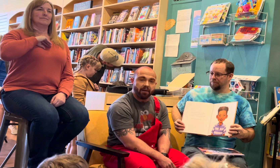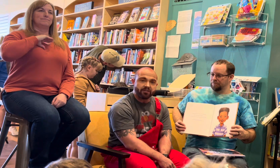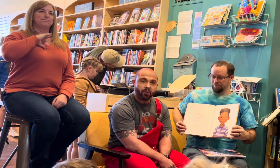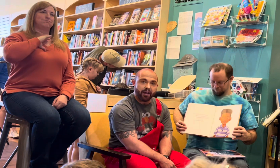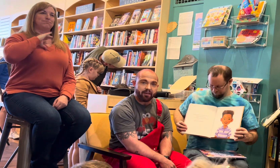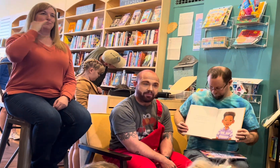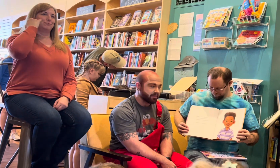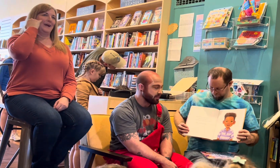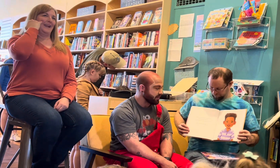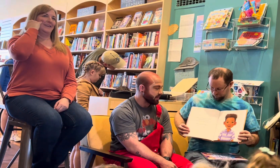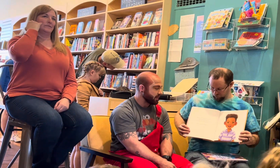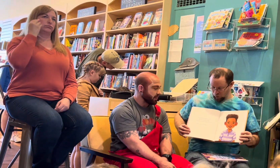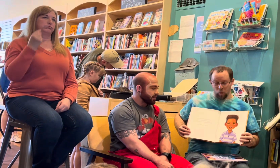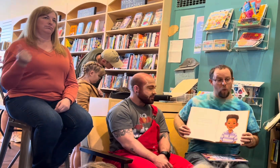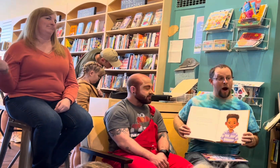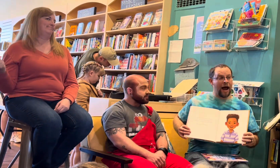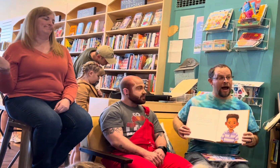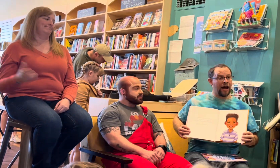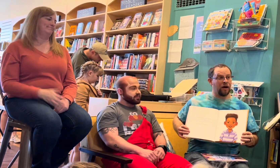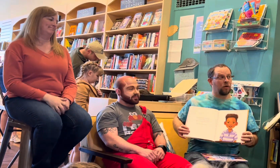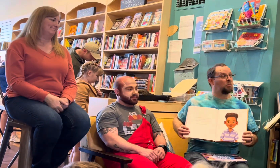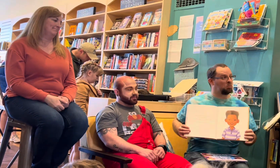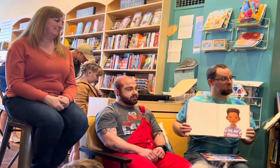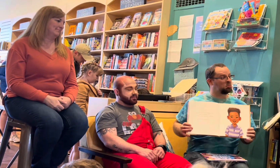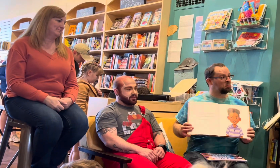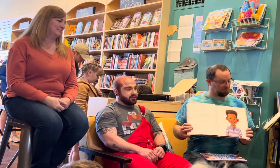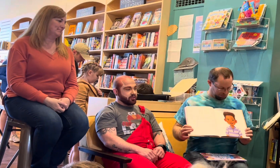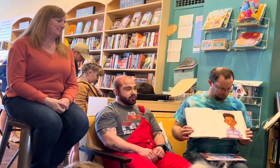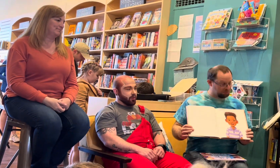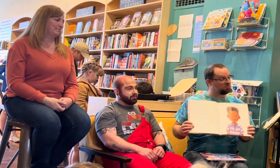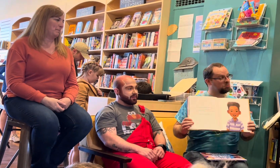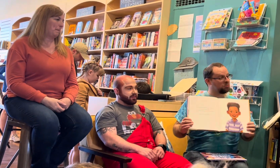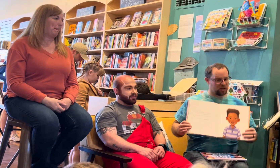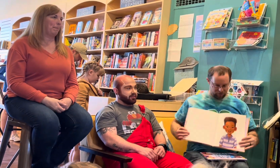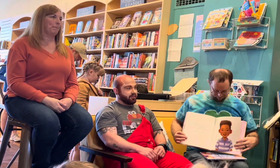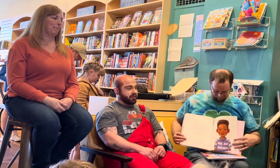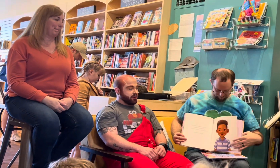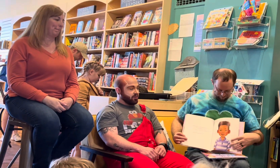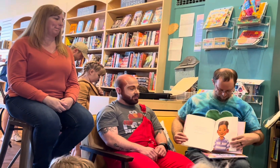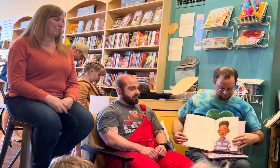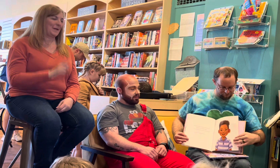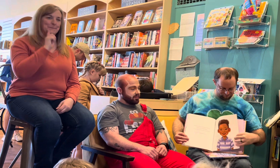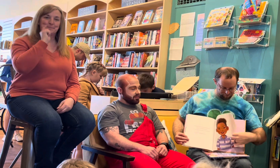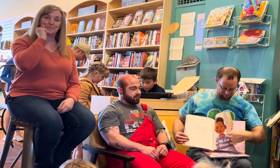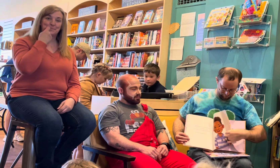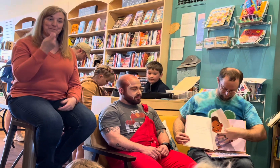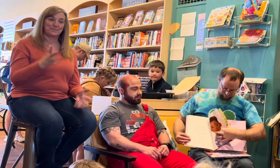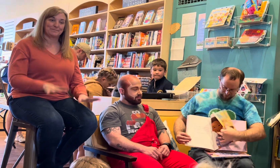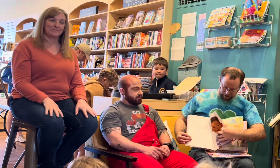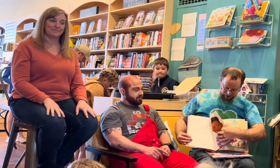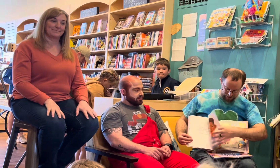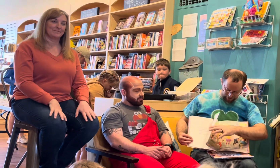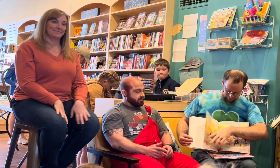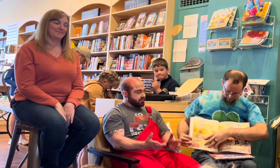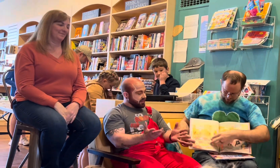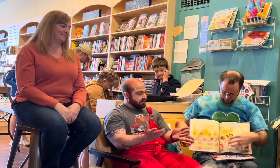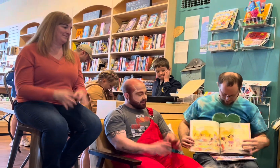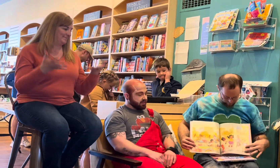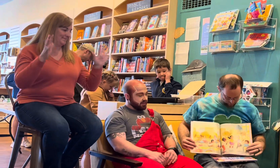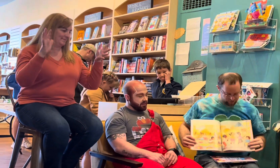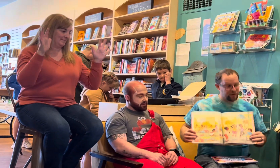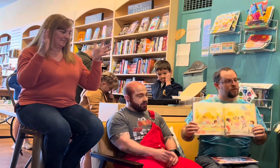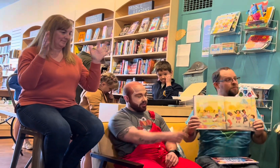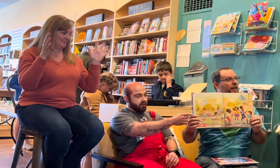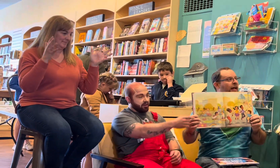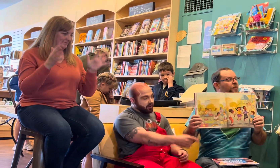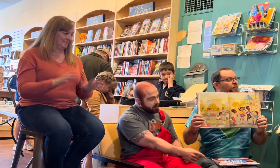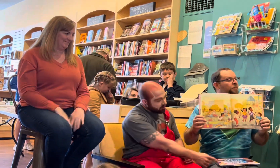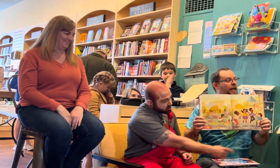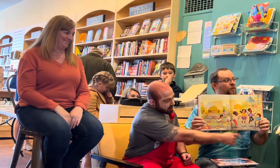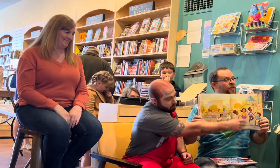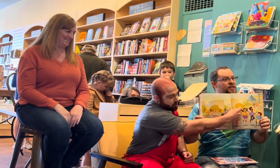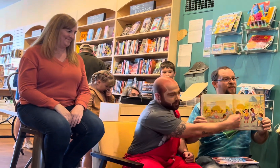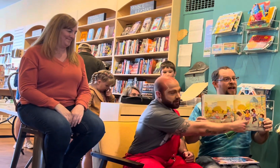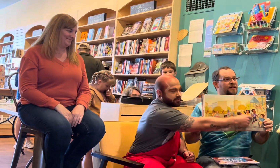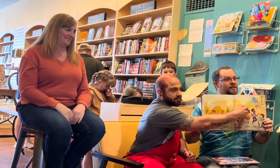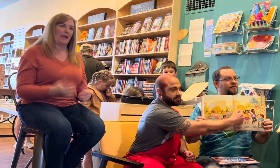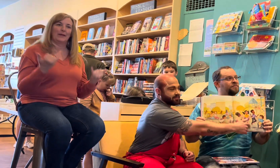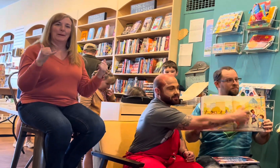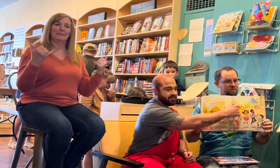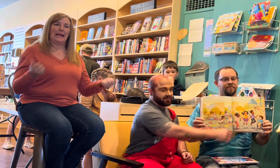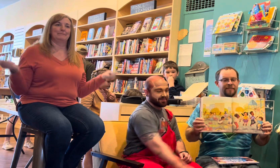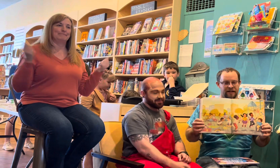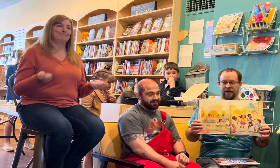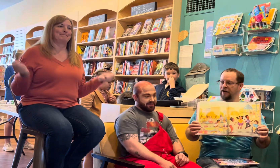melt away. AARON: Wow! BUSTER: So cool! Very cool! AARON: That's it? BUSTER: That's it, that's the end of the book. And then, they're jump rope playing! AARON: As friends! BUSTER: There we go.